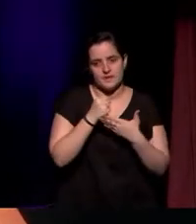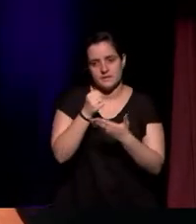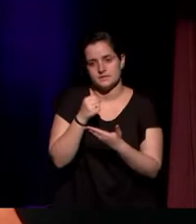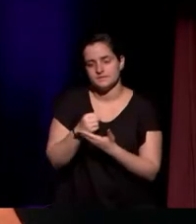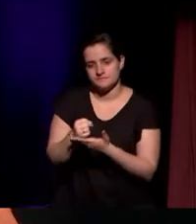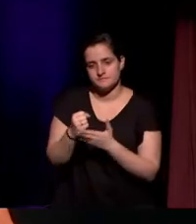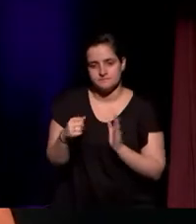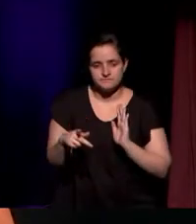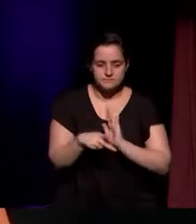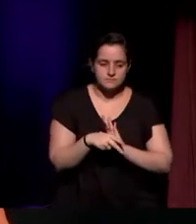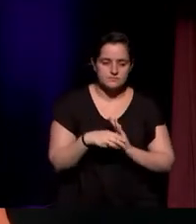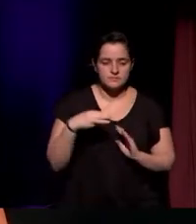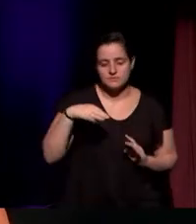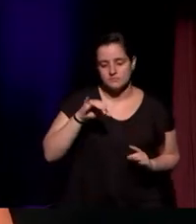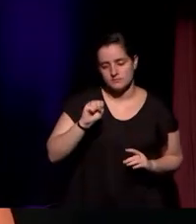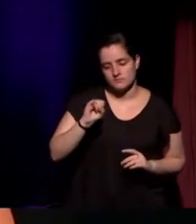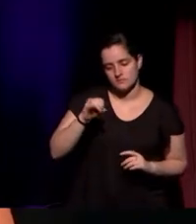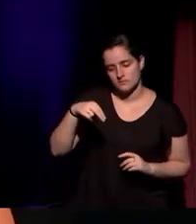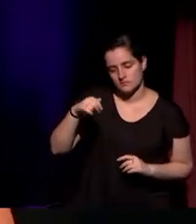when Lebanon receives many missionaries